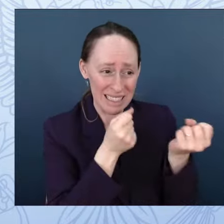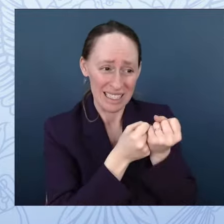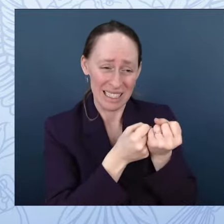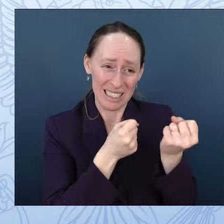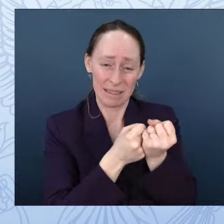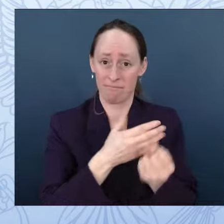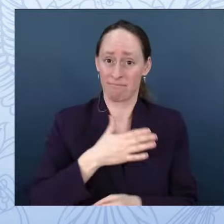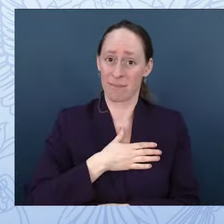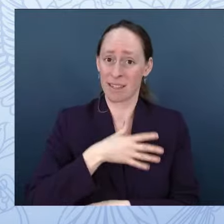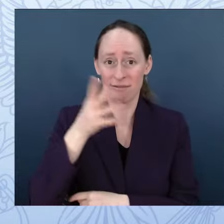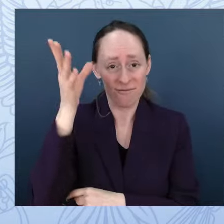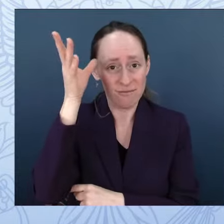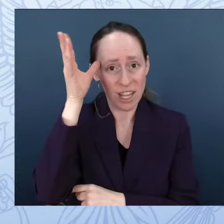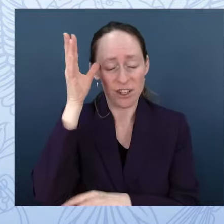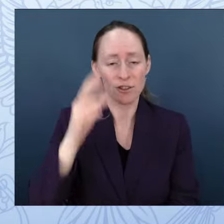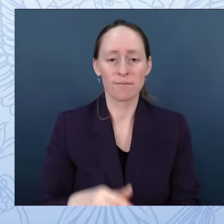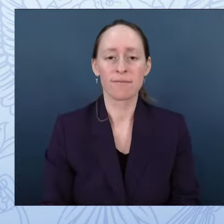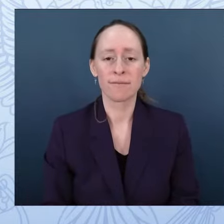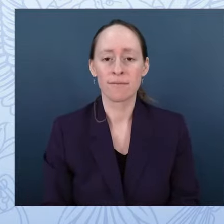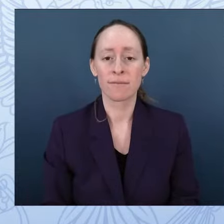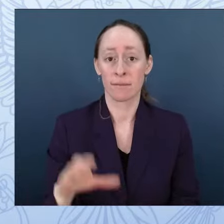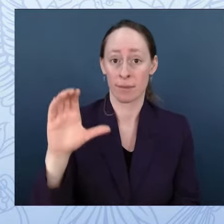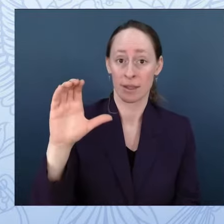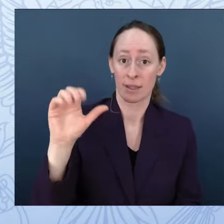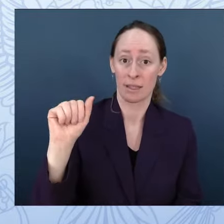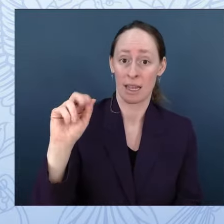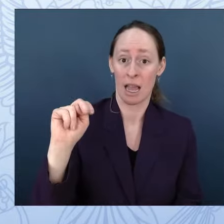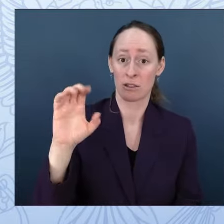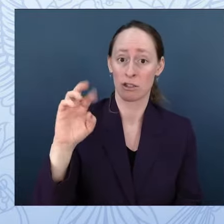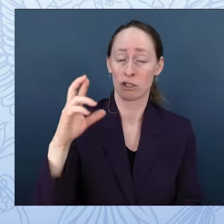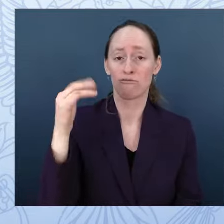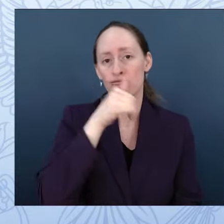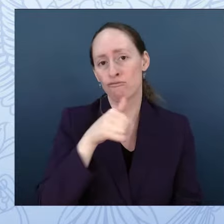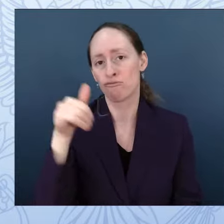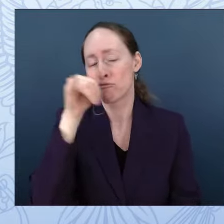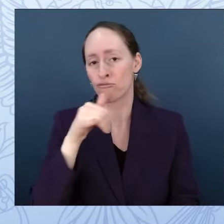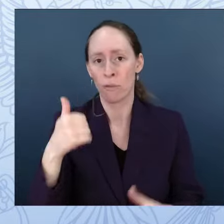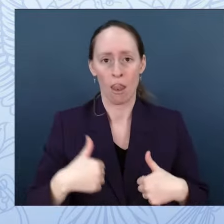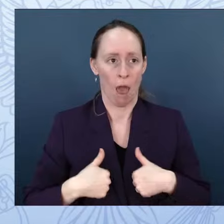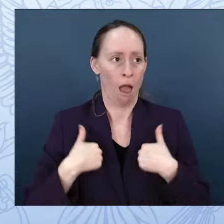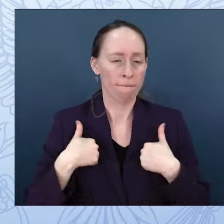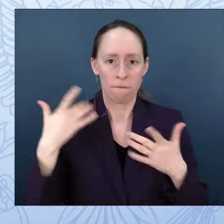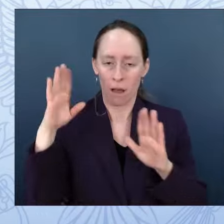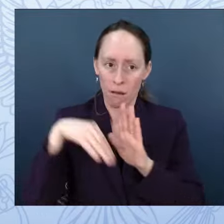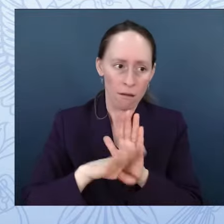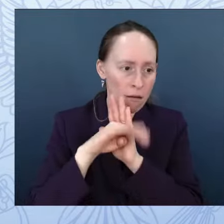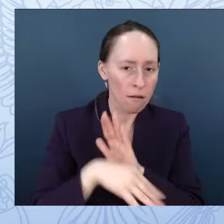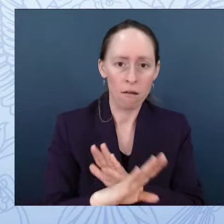as you articulate it, beginning with fear and certainly anxiety, a feeling of loss and feeling very overwhelmed as well.